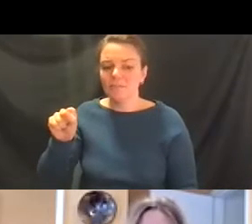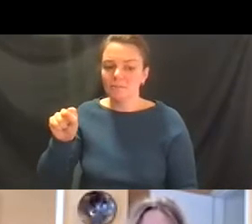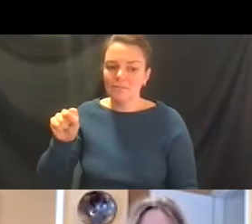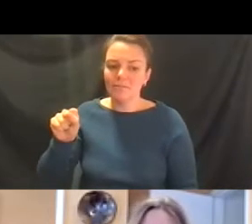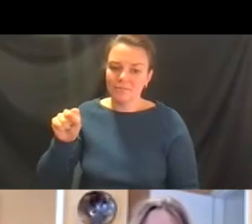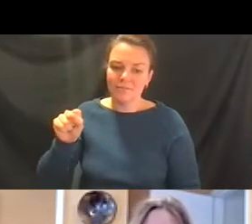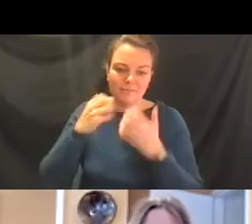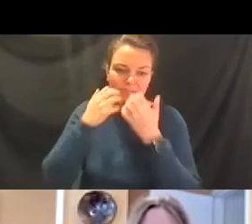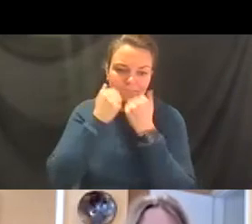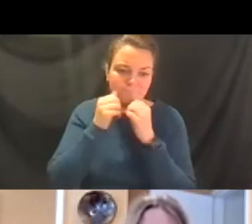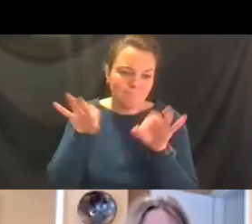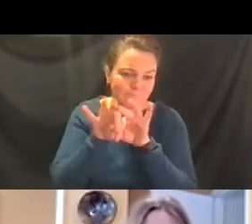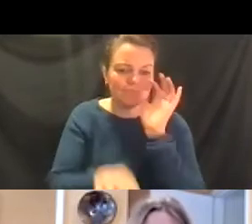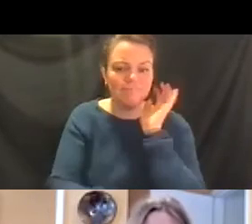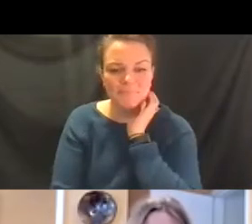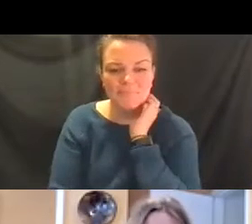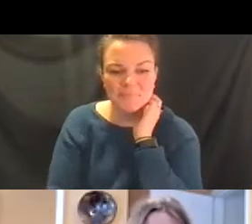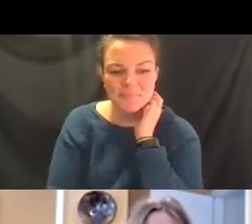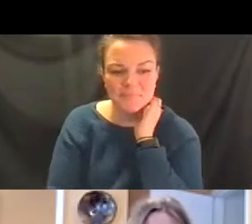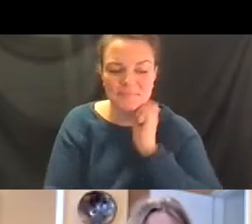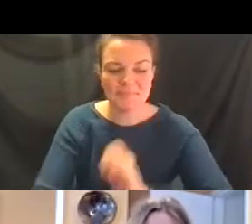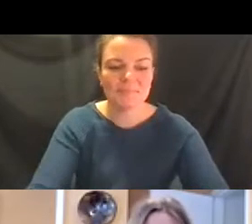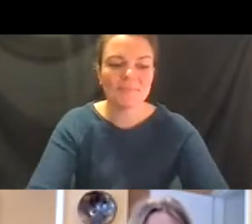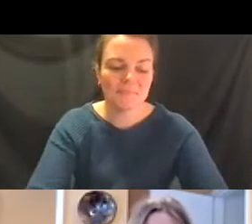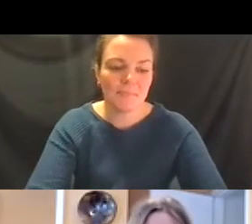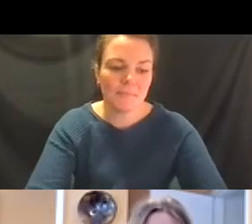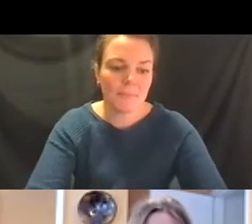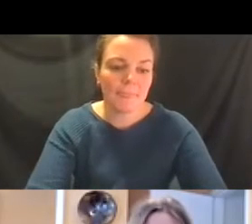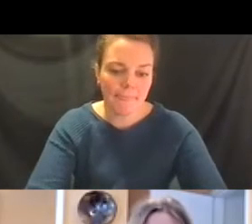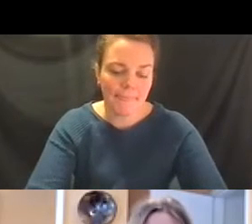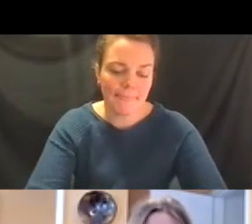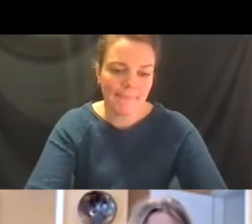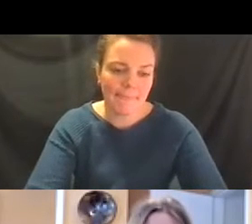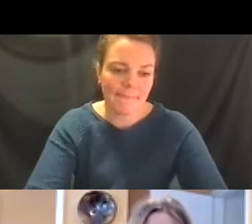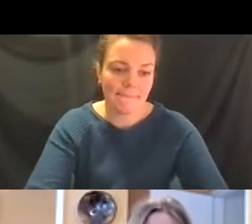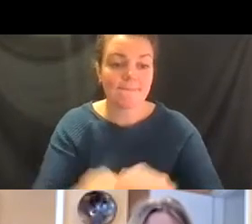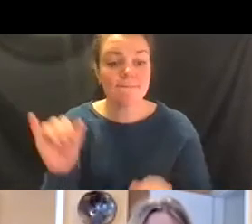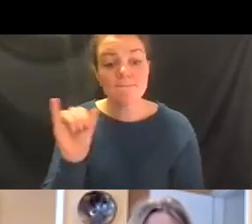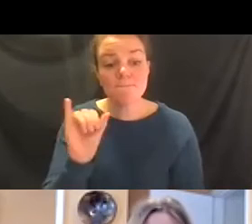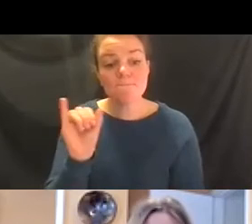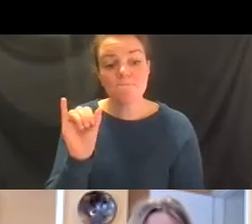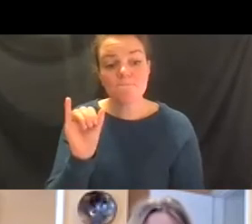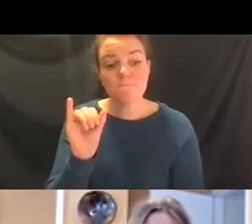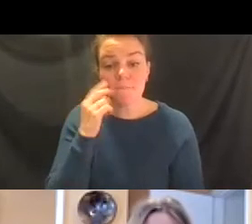these folks deserve. and i just wanted to also underscore as it related to resources